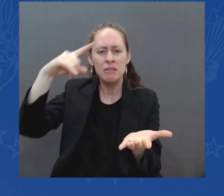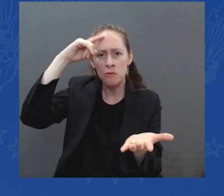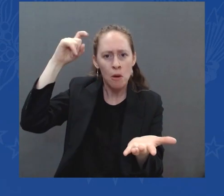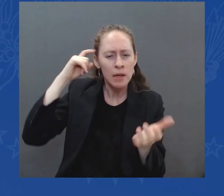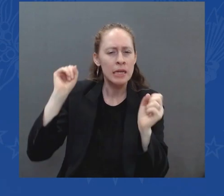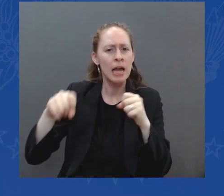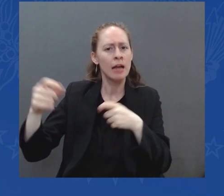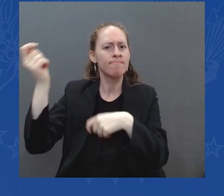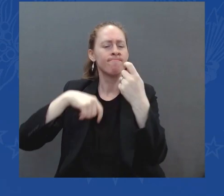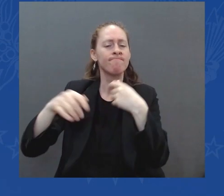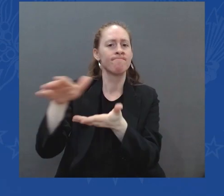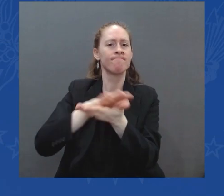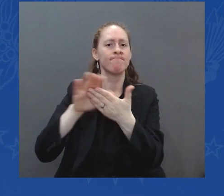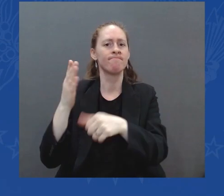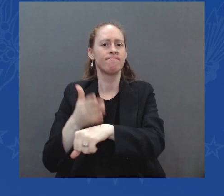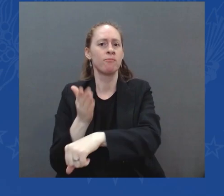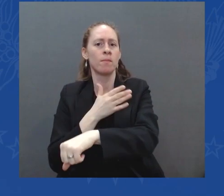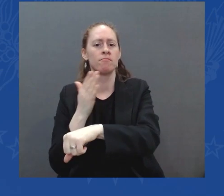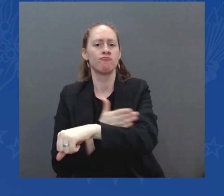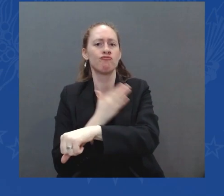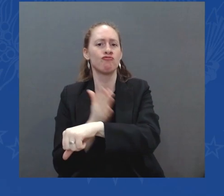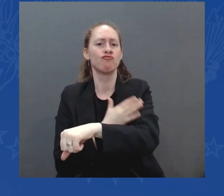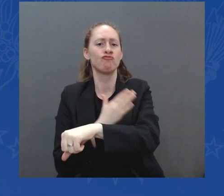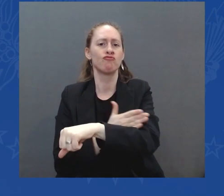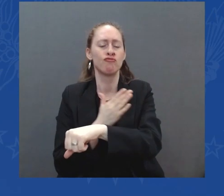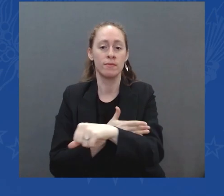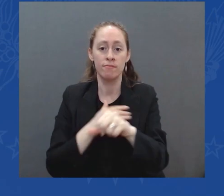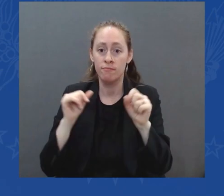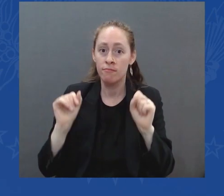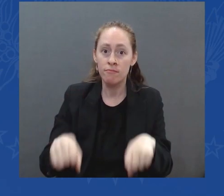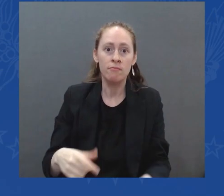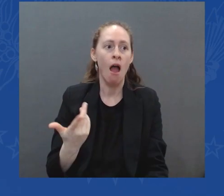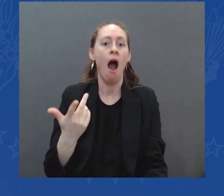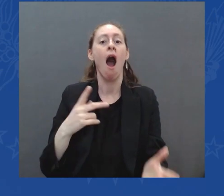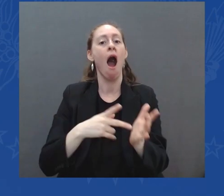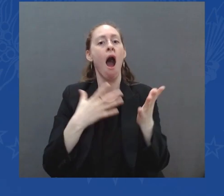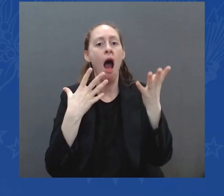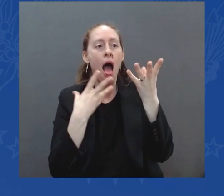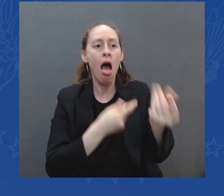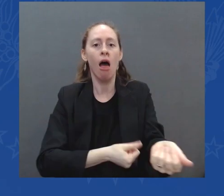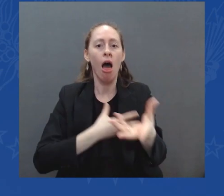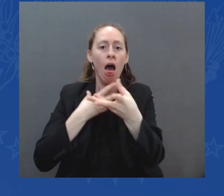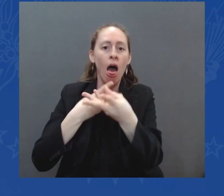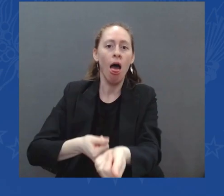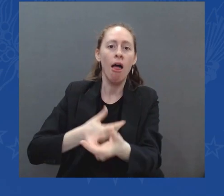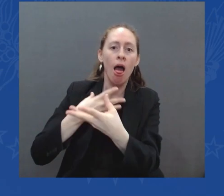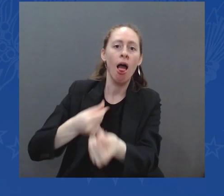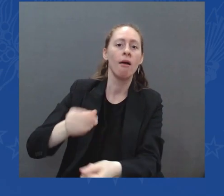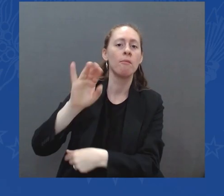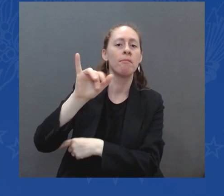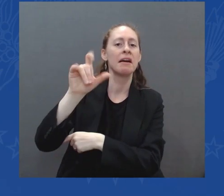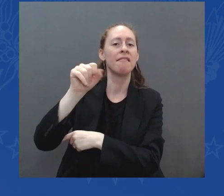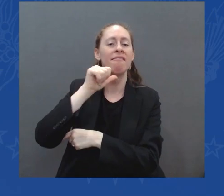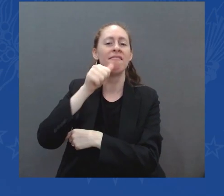[$372] in savings when they weatherize. But now we have the ability to reach 10 times as many families because of the legislation that we already passed in the legislation.